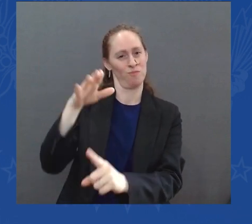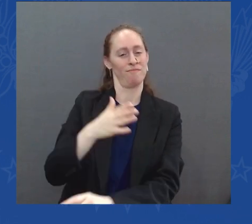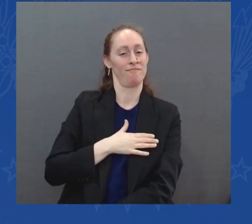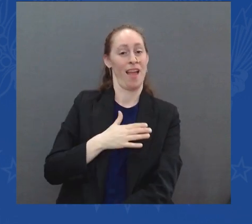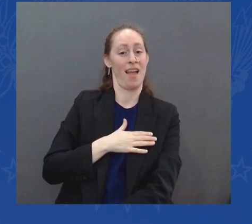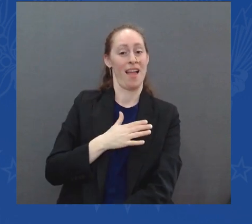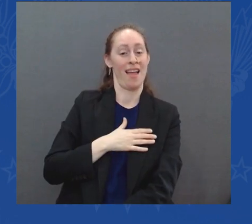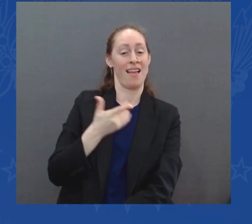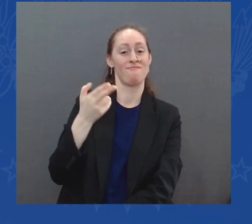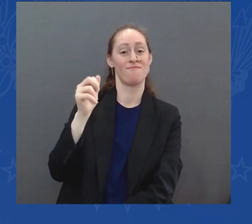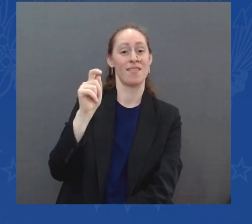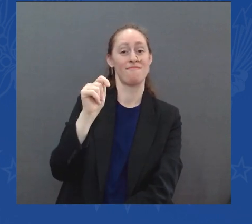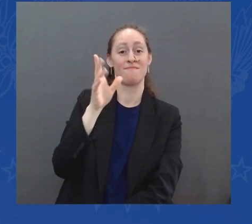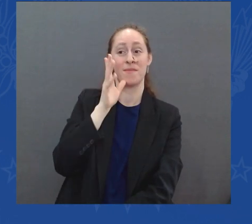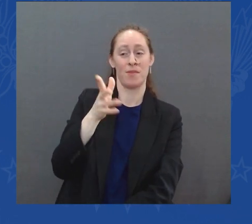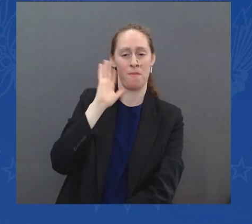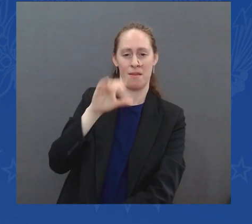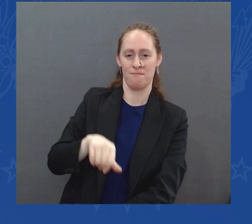of the United States, Kamala Harris.